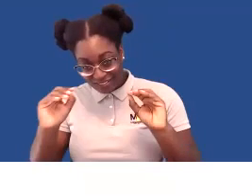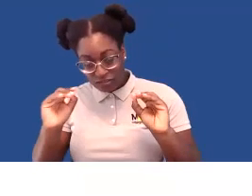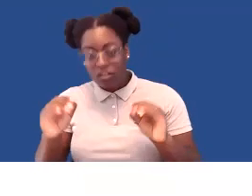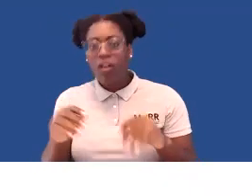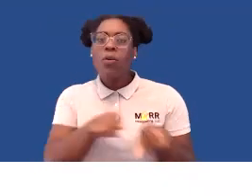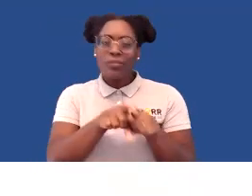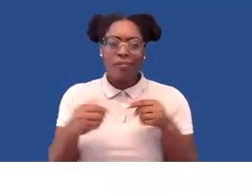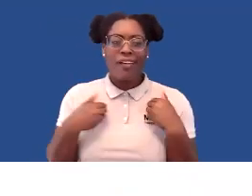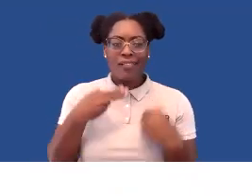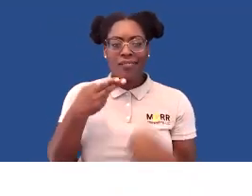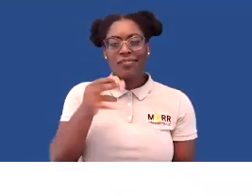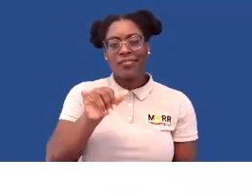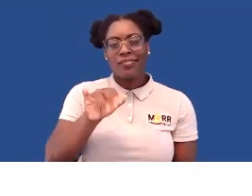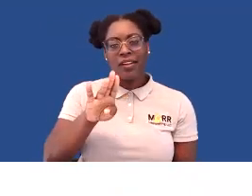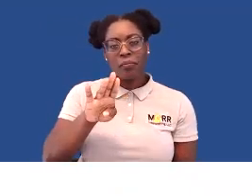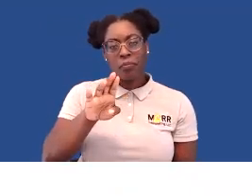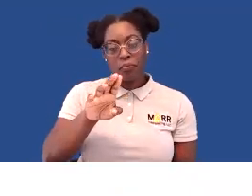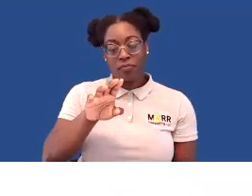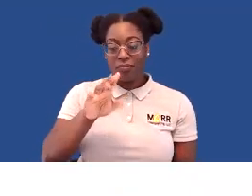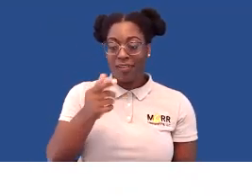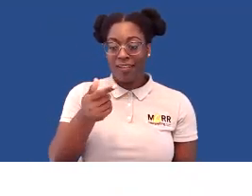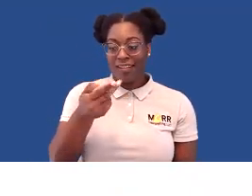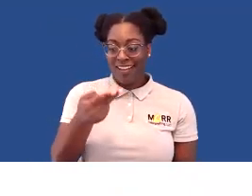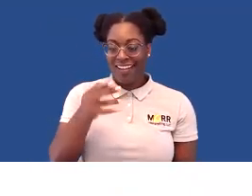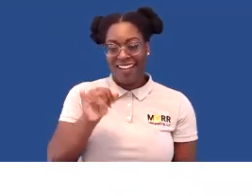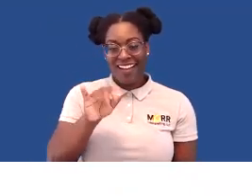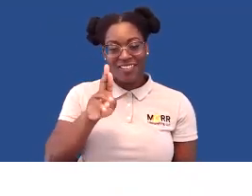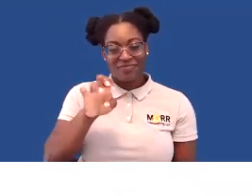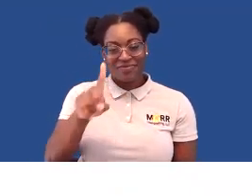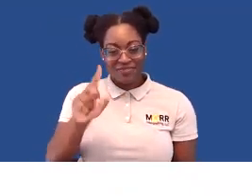in the discussion portion or even as we get to asynchronous.